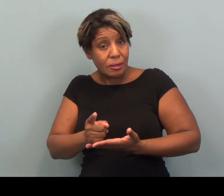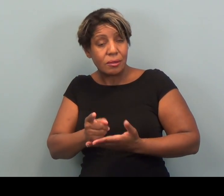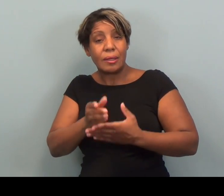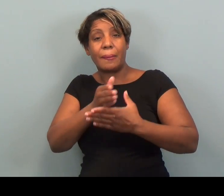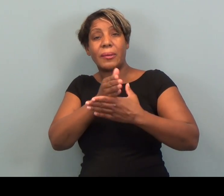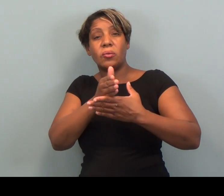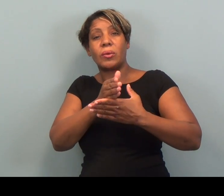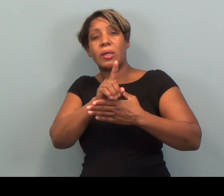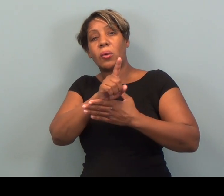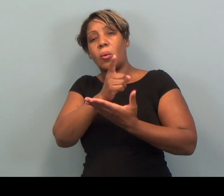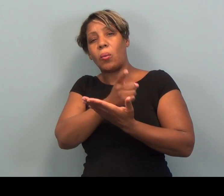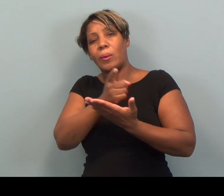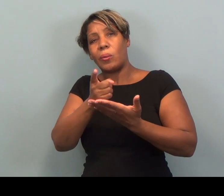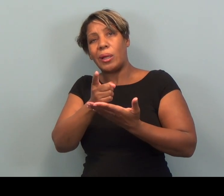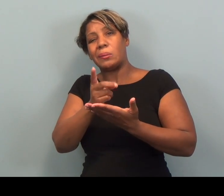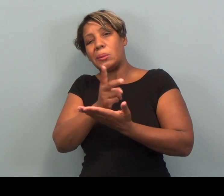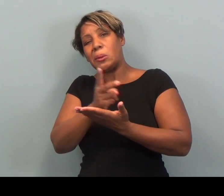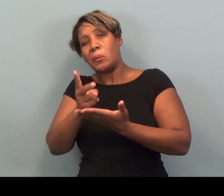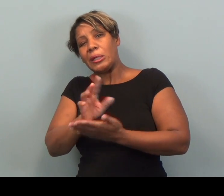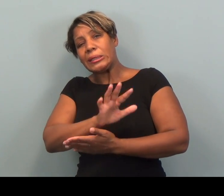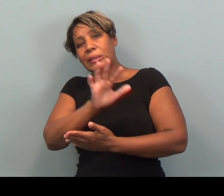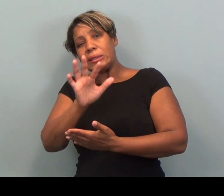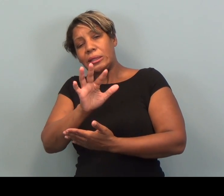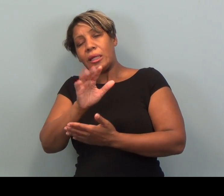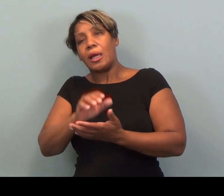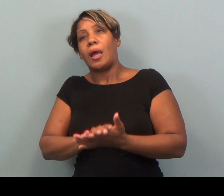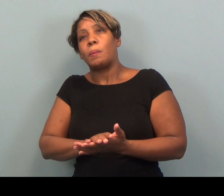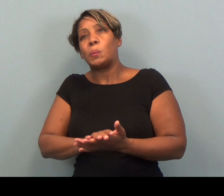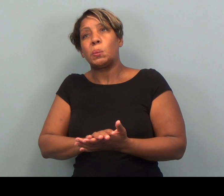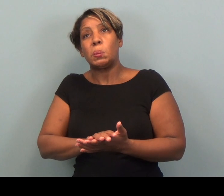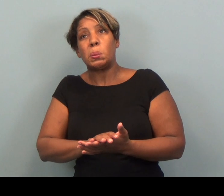You know between one week, maybe two weeks.